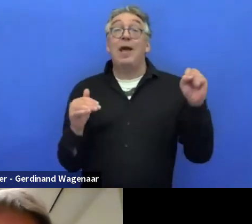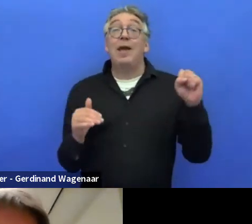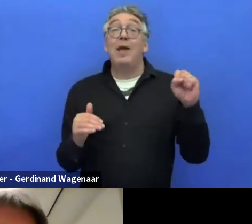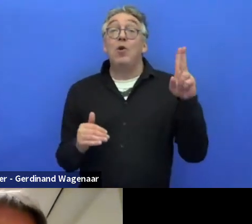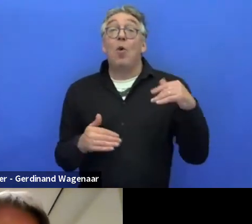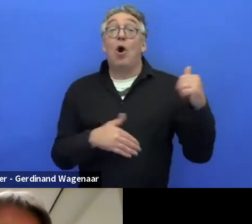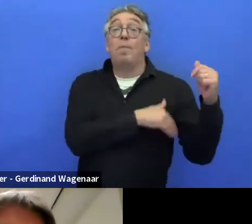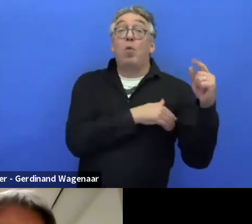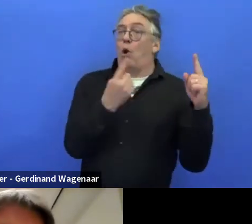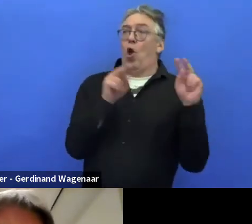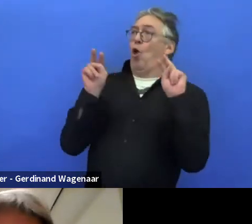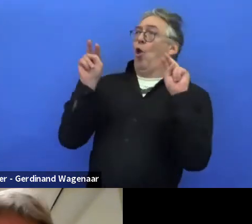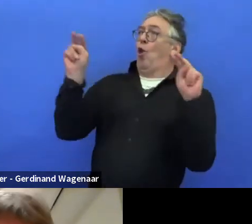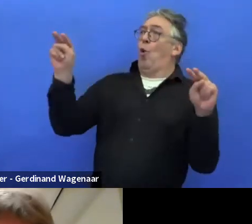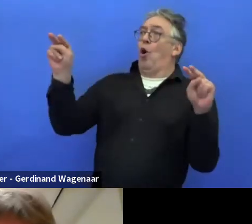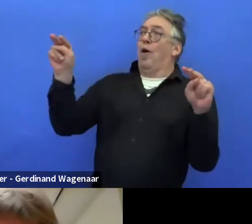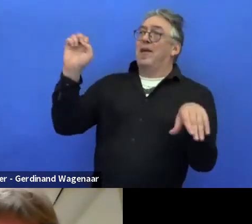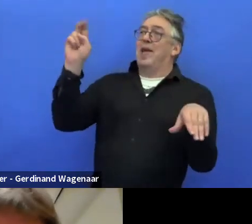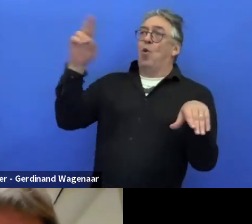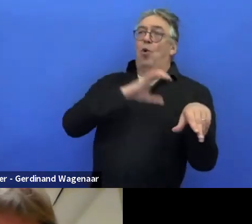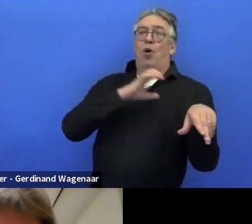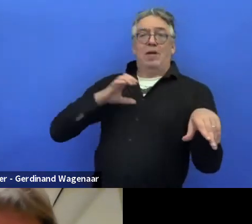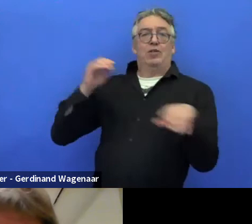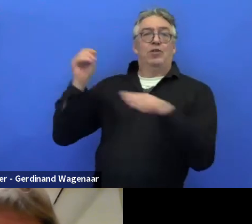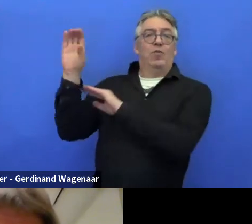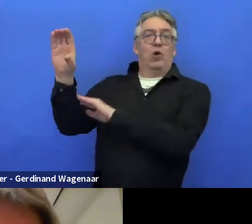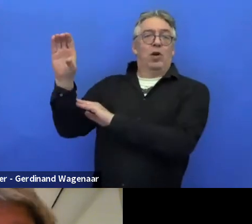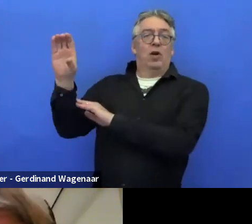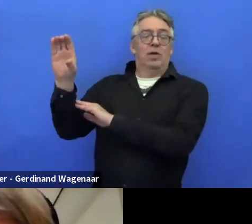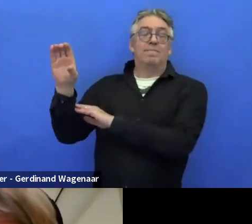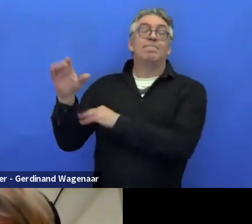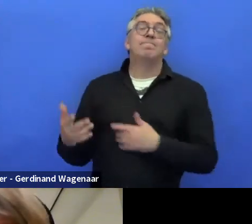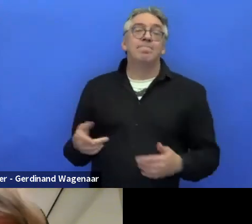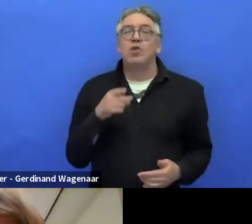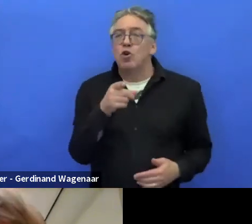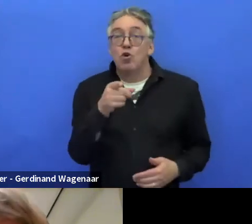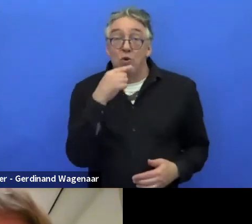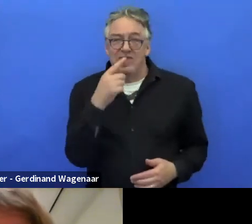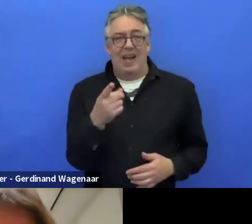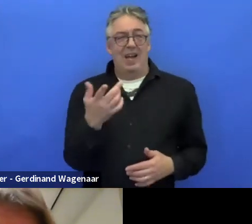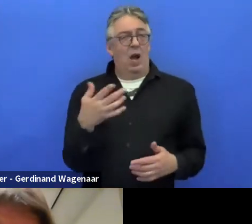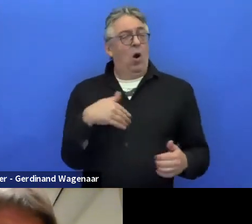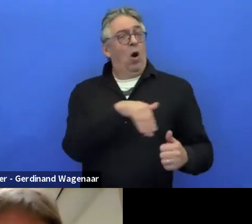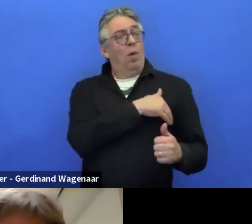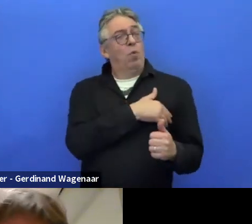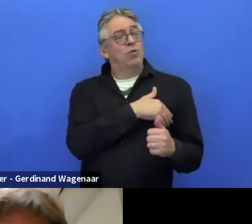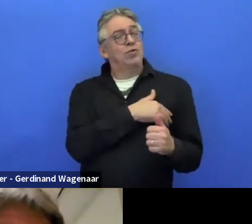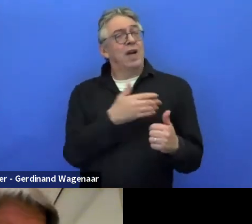and you were talking about the limits of the decision. But the decision has given an investigation